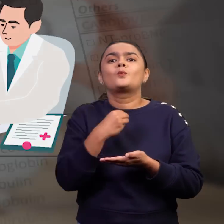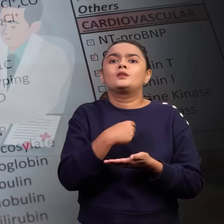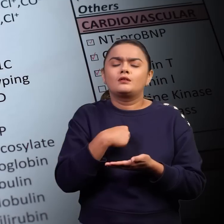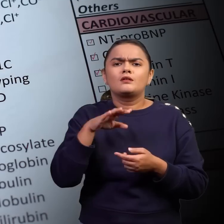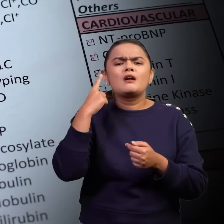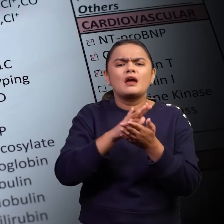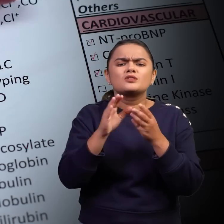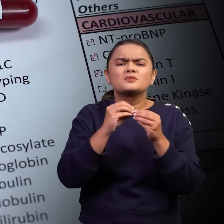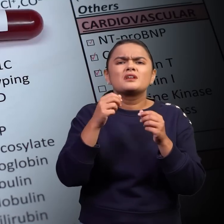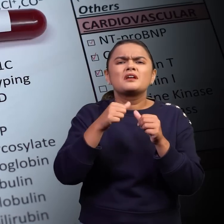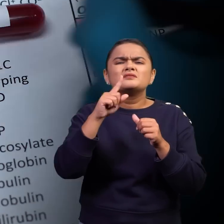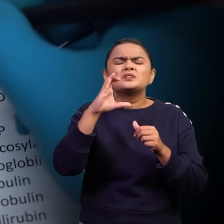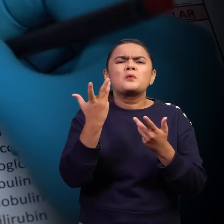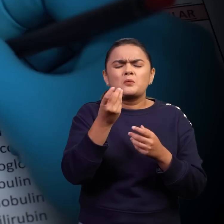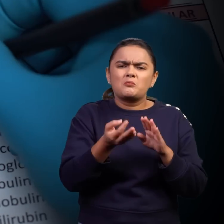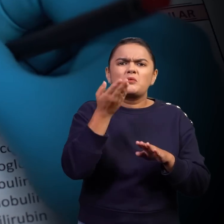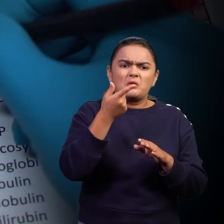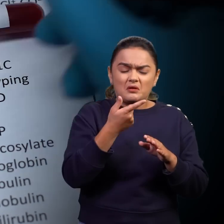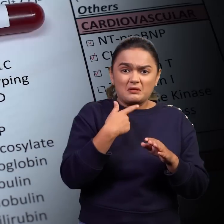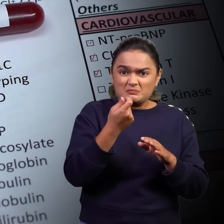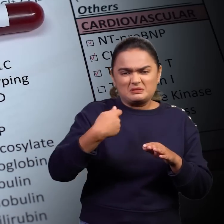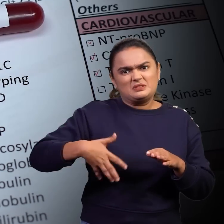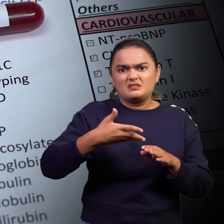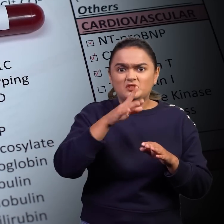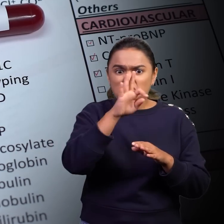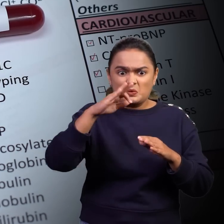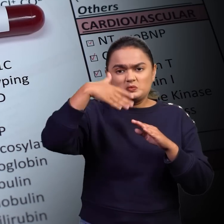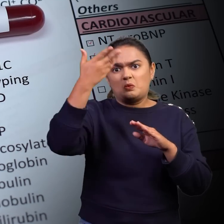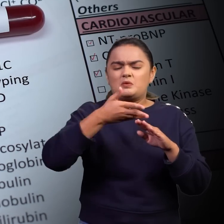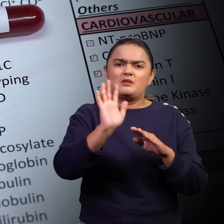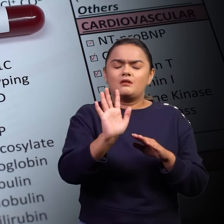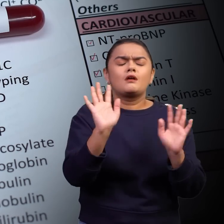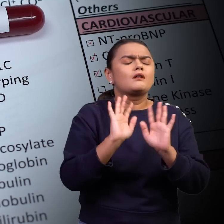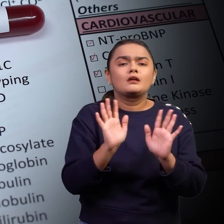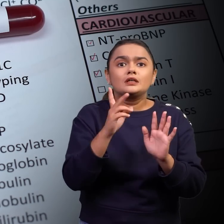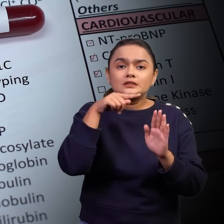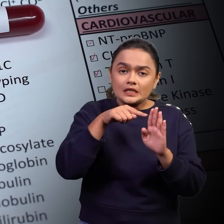You might wonder, why the HbA1c test? It's a bit expensive, costing ₹400. We also need to get that test done.